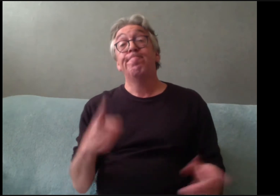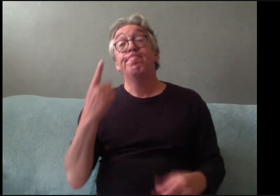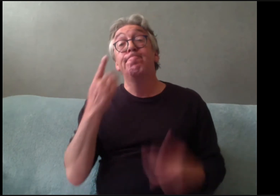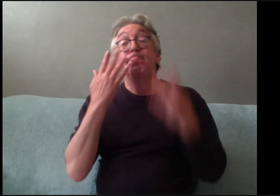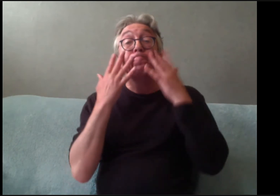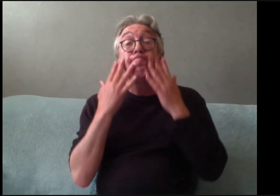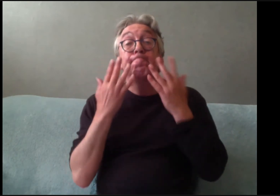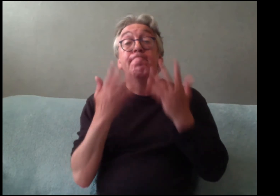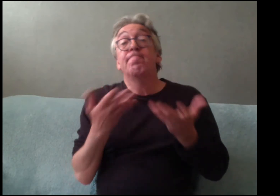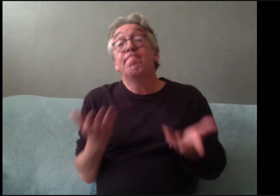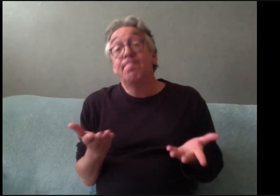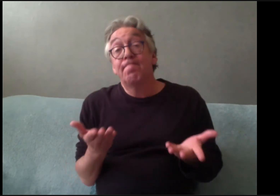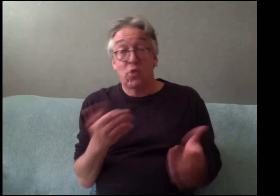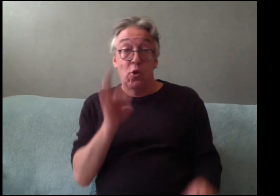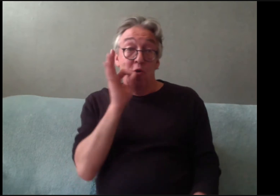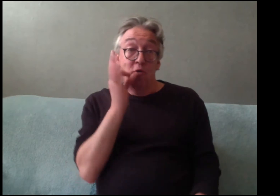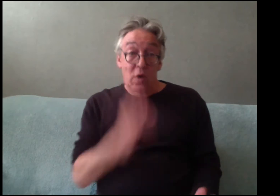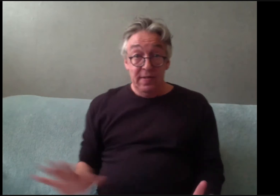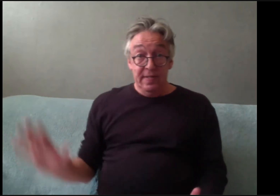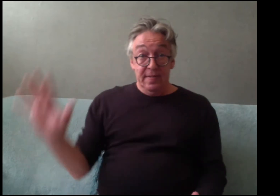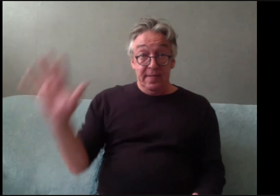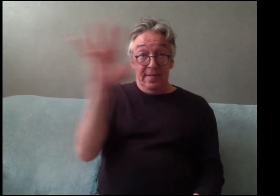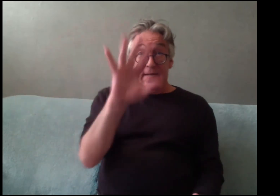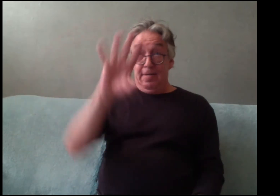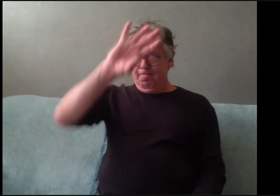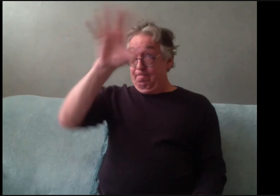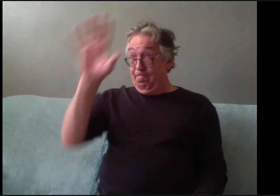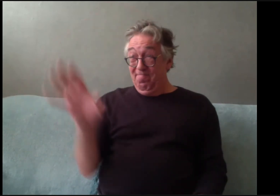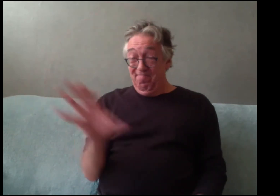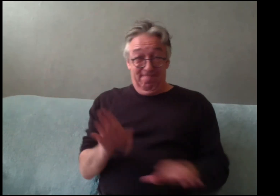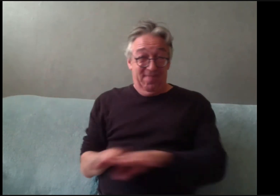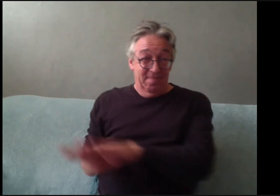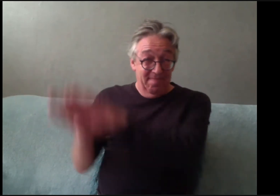But these announcements are serious support points